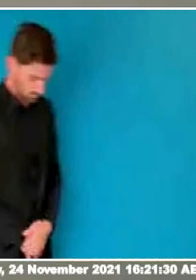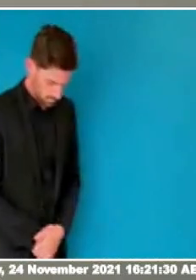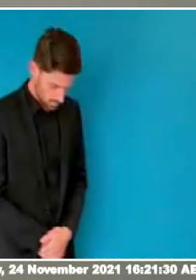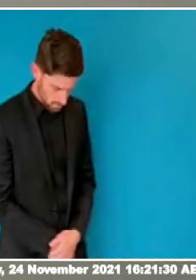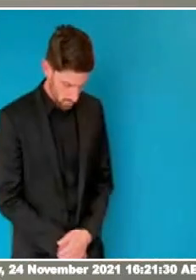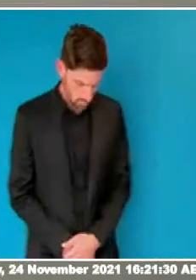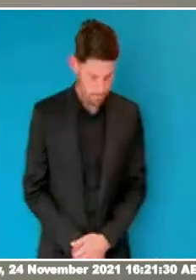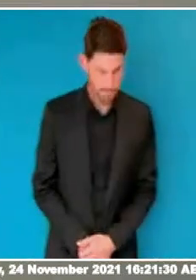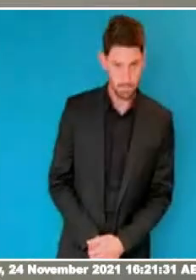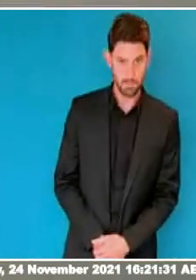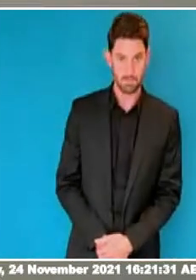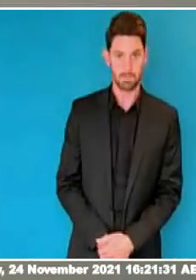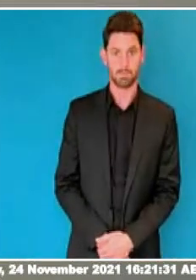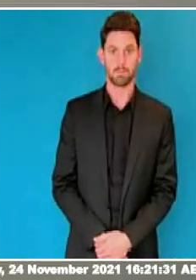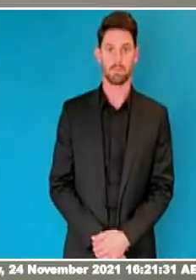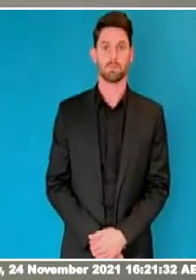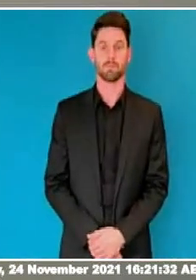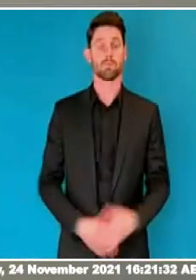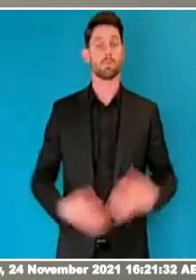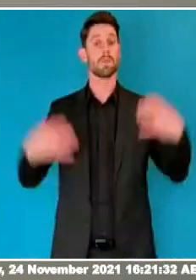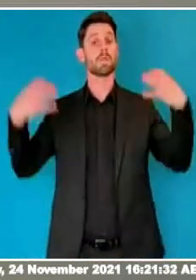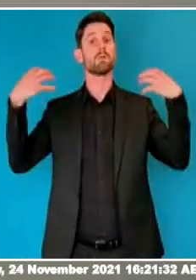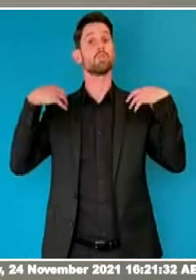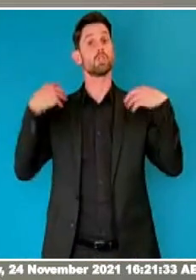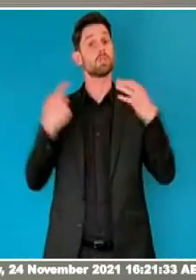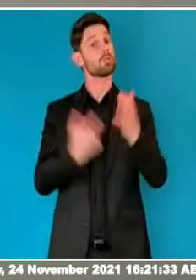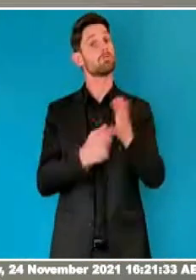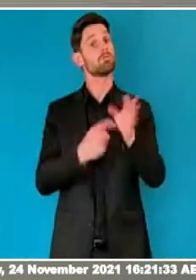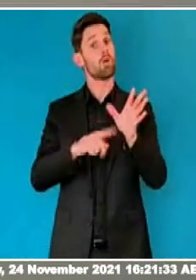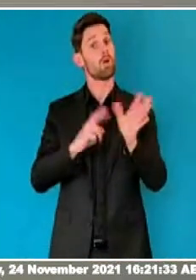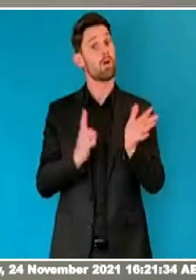Commissioner Ryan. COMMISSIONER RYAN: Both of you said that you decided to step away